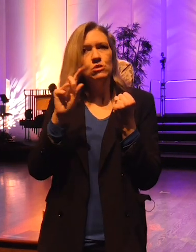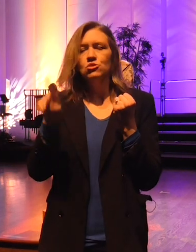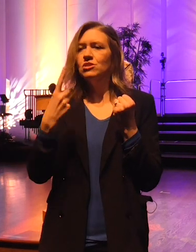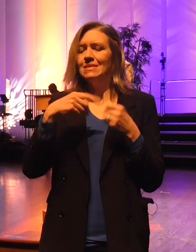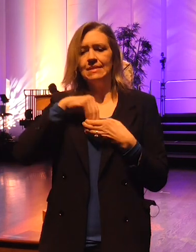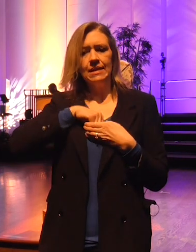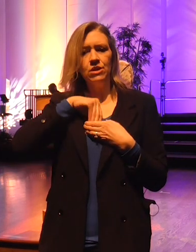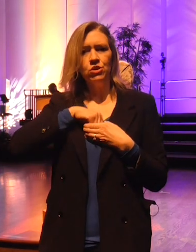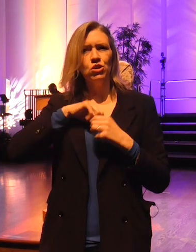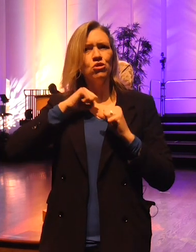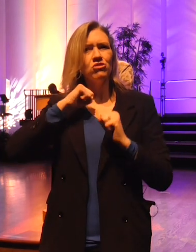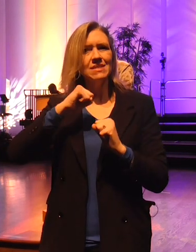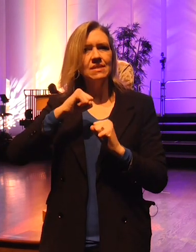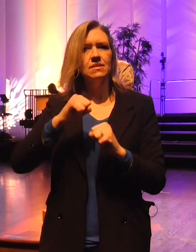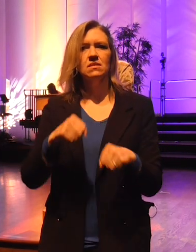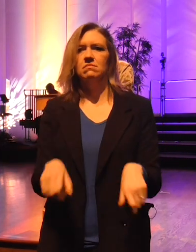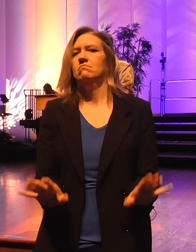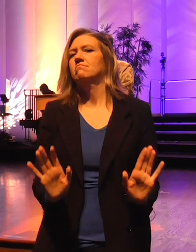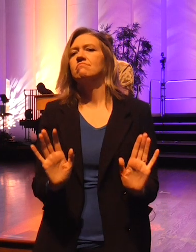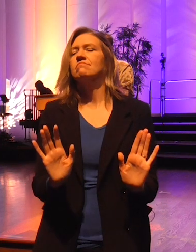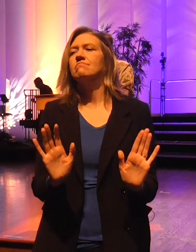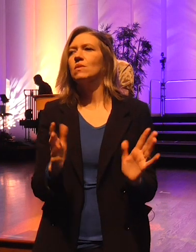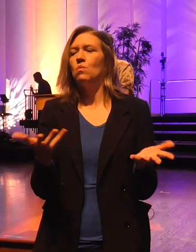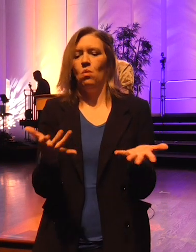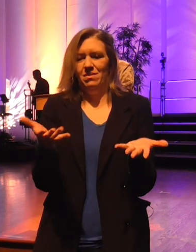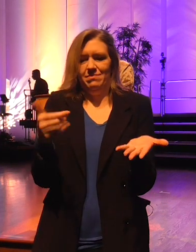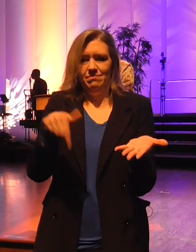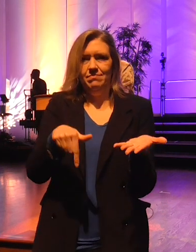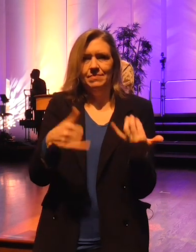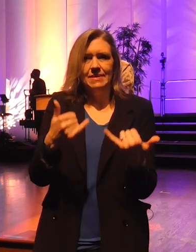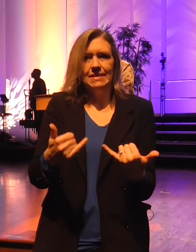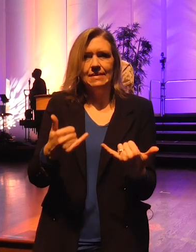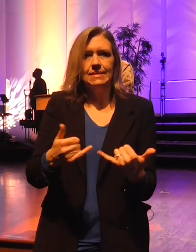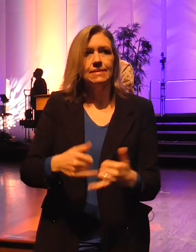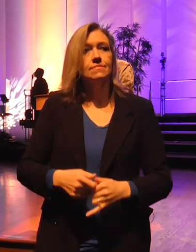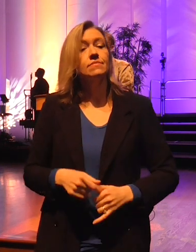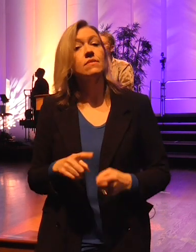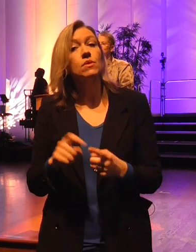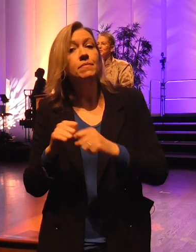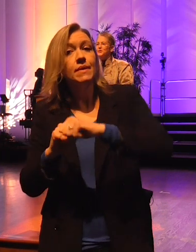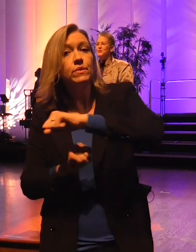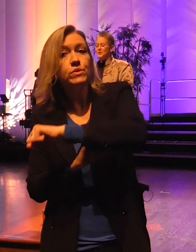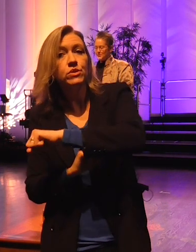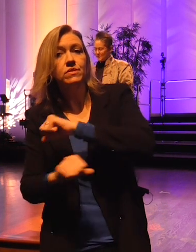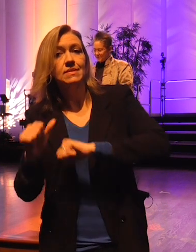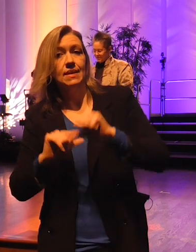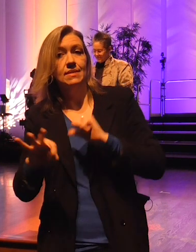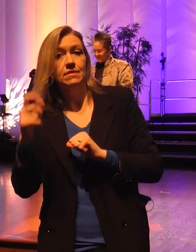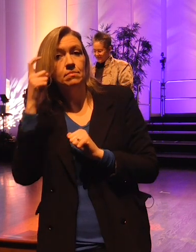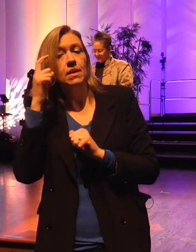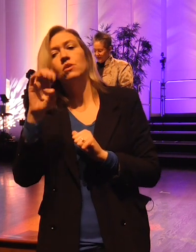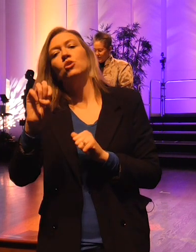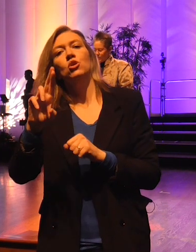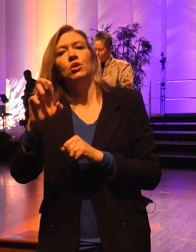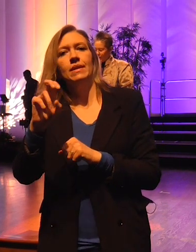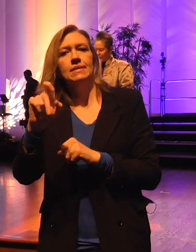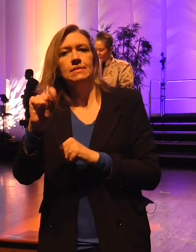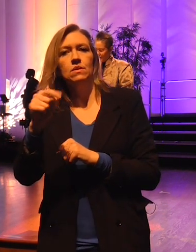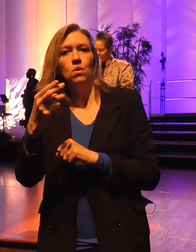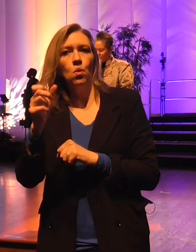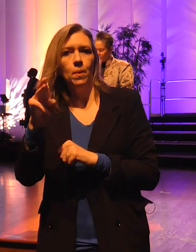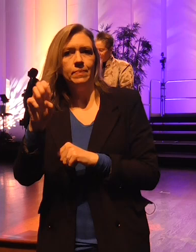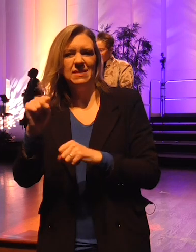to what is and from the founder of Science of Mind Ernest Holmes the wick of your individual